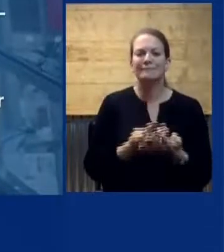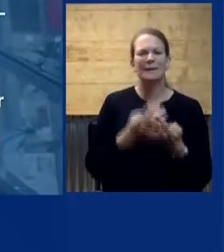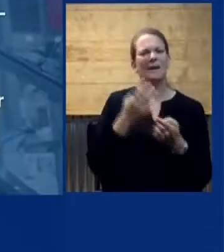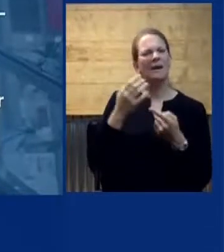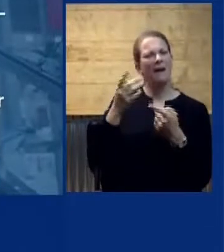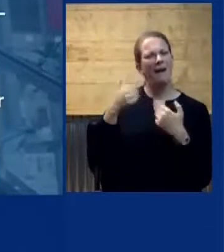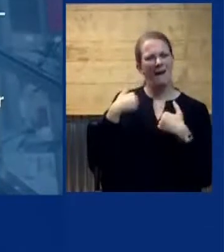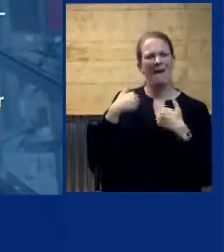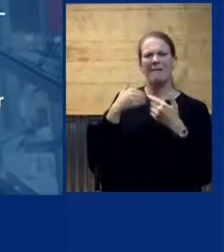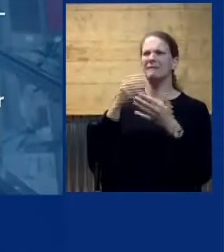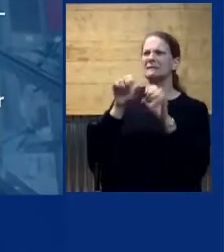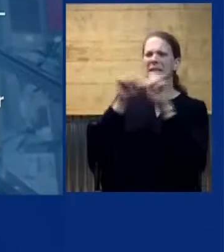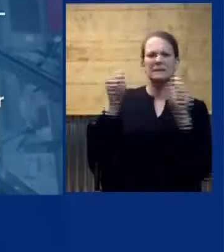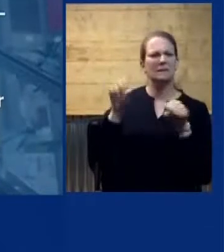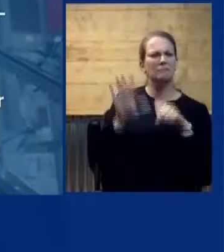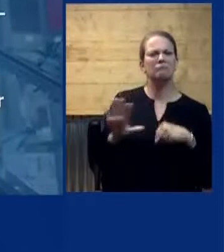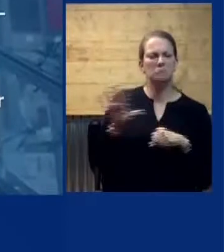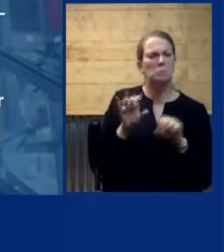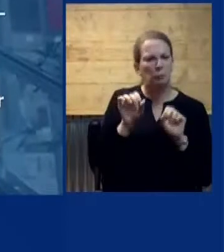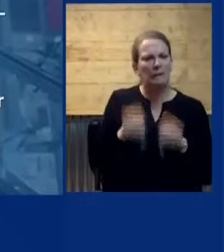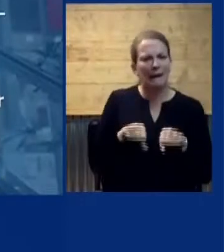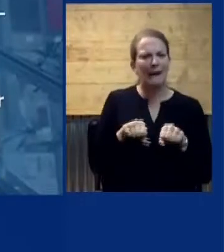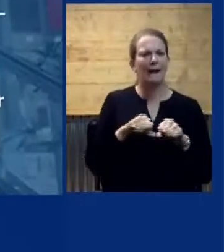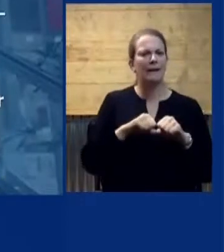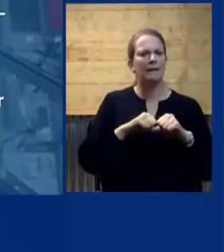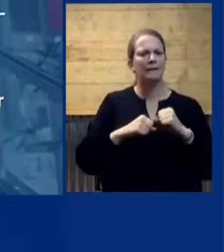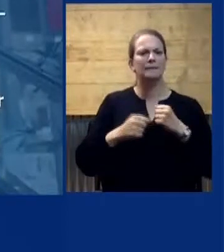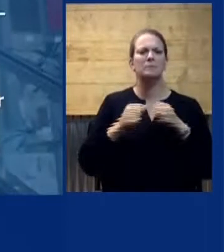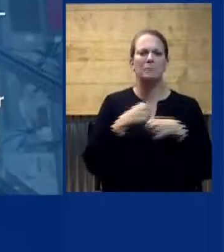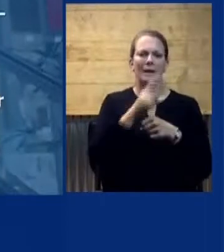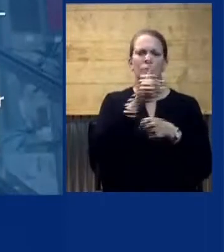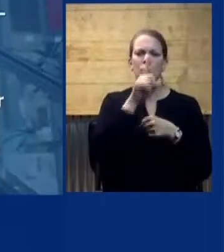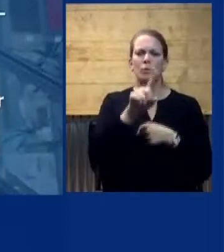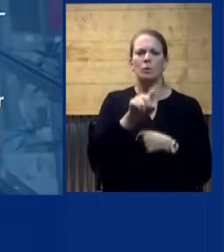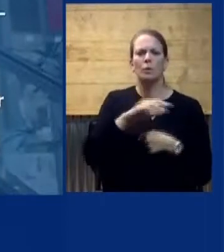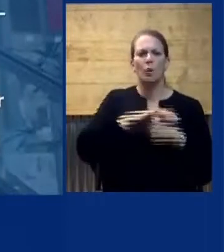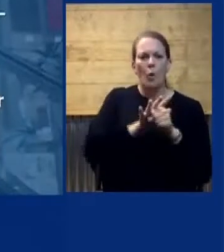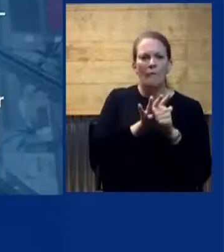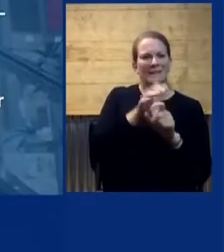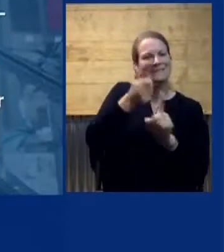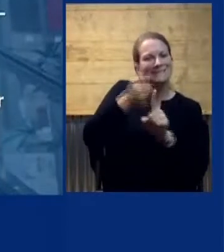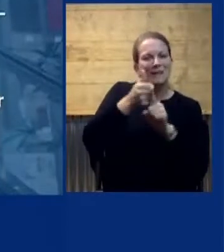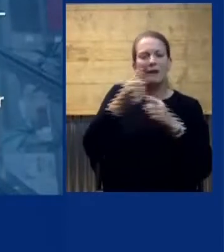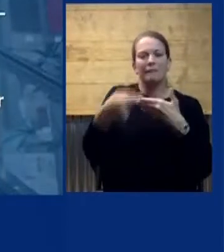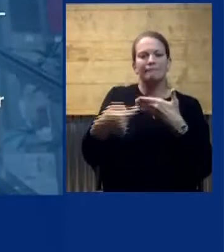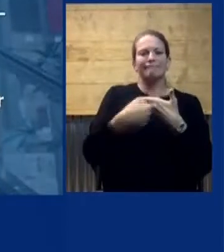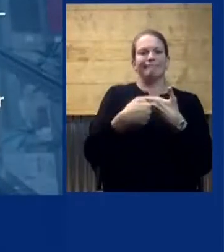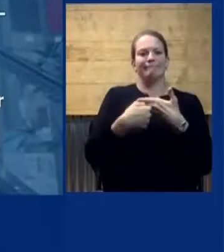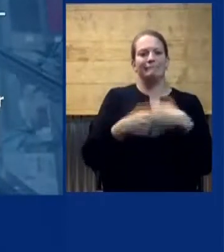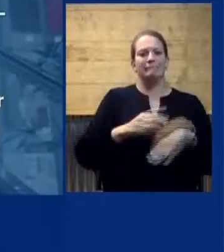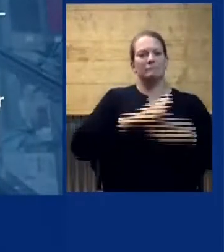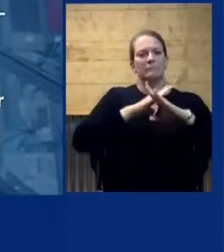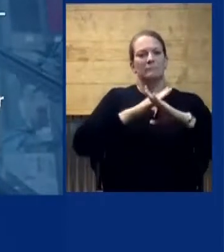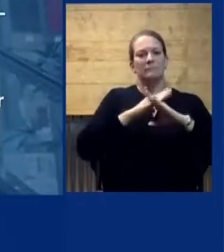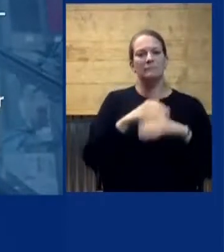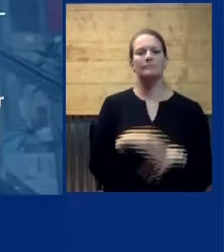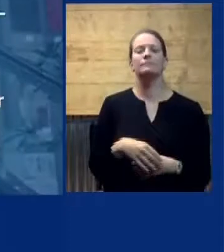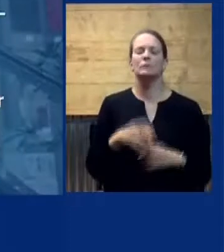WE HAVE HAD A LOT OF CONSULTATION ON AIR FILTRATION. THERE IS SYSTEMS THAT CAN TAKE